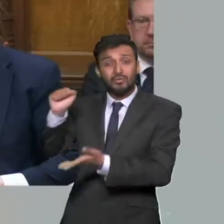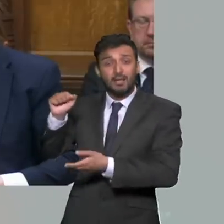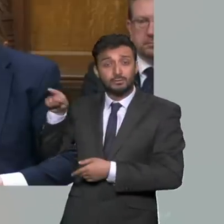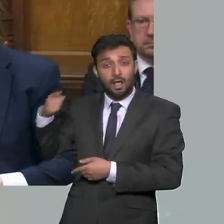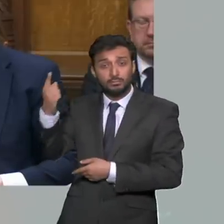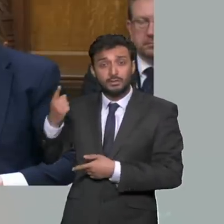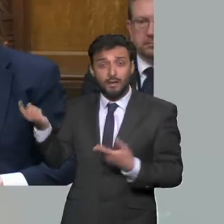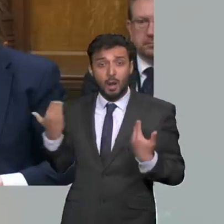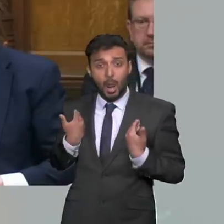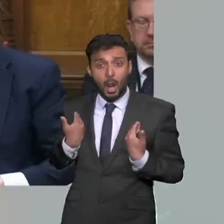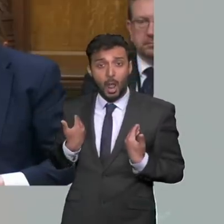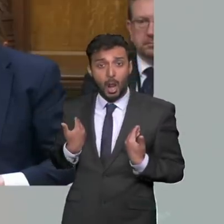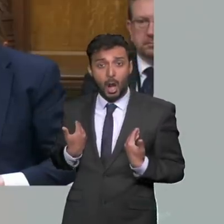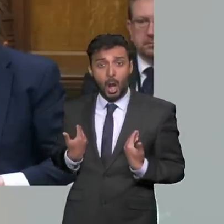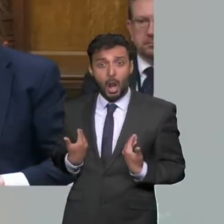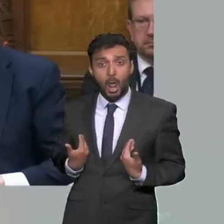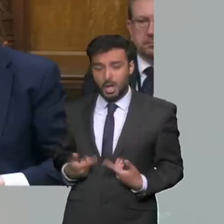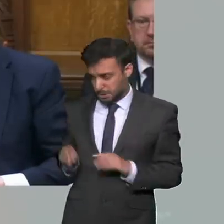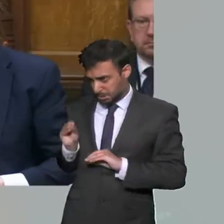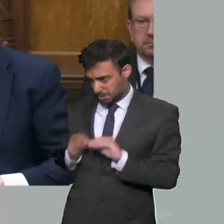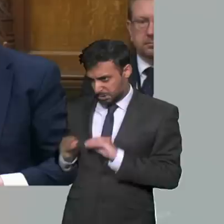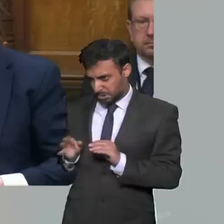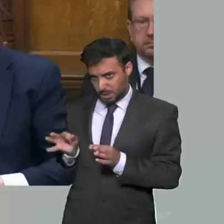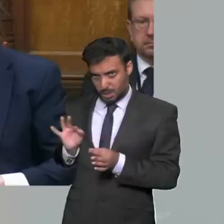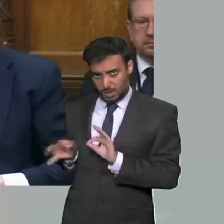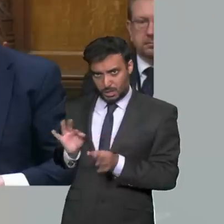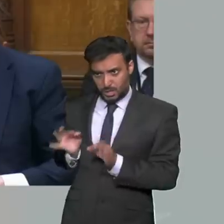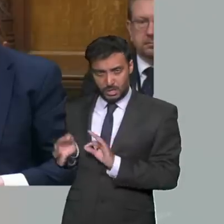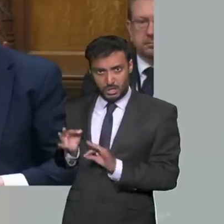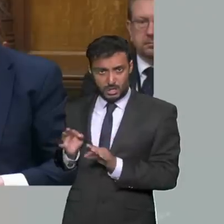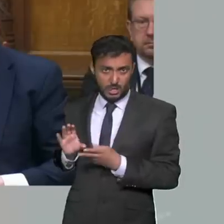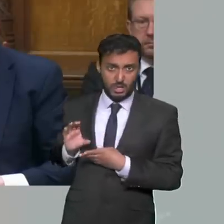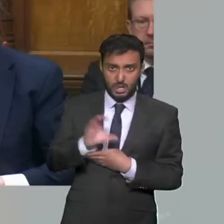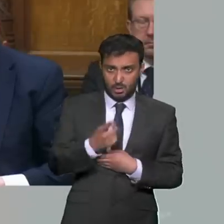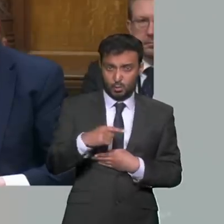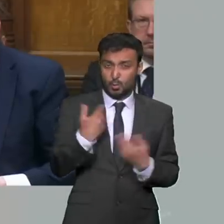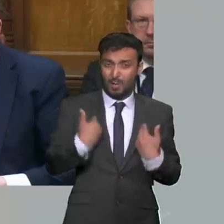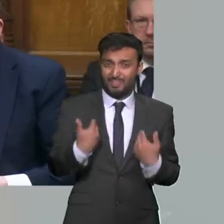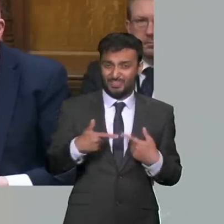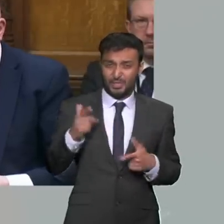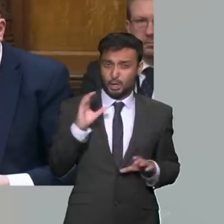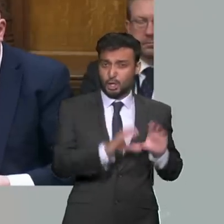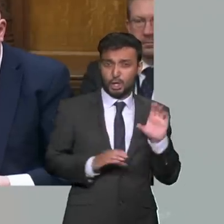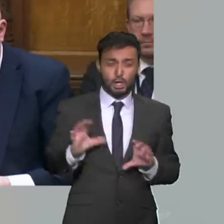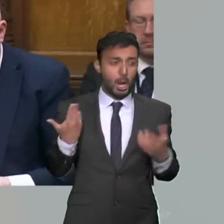of their wealthy pals while upwards of 175,000 of our fellow citizens have died from covid,